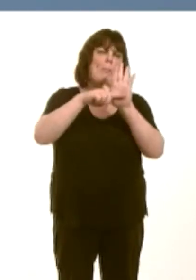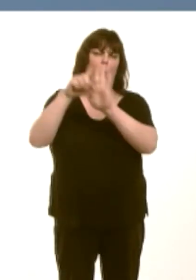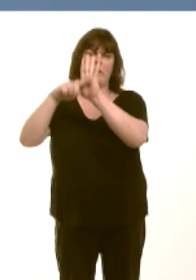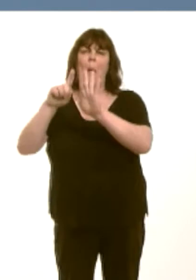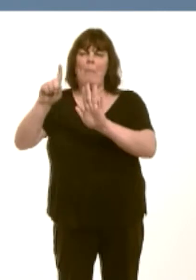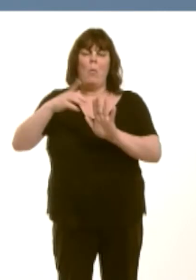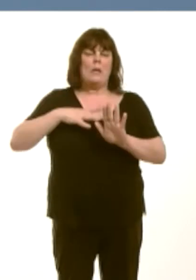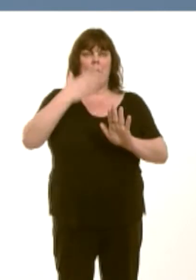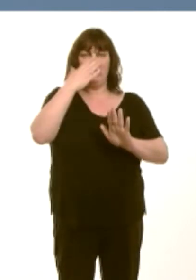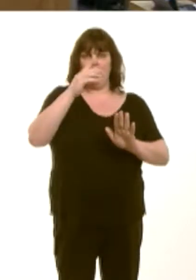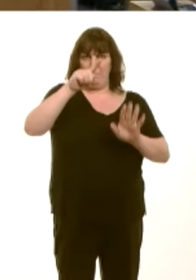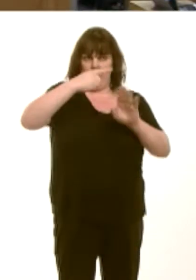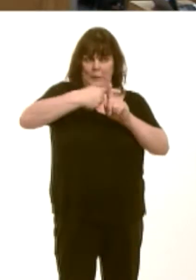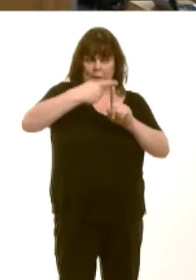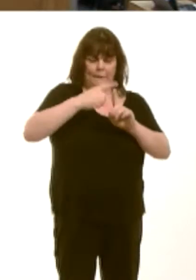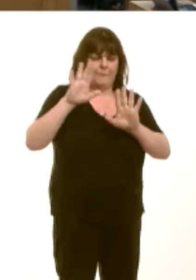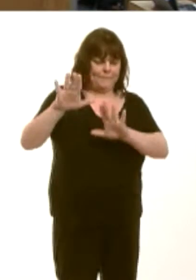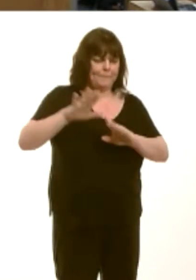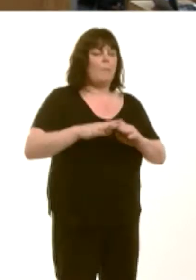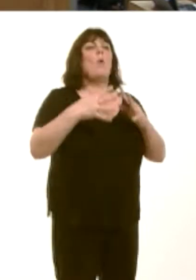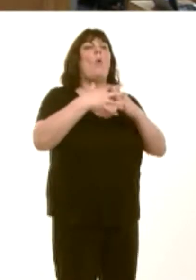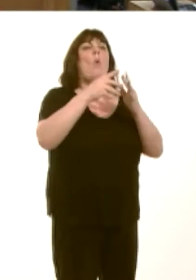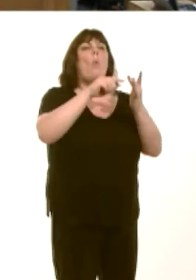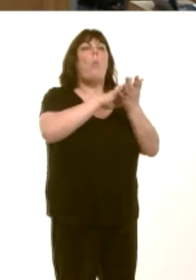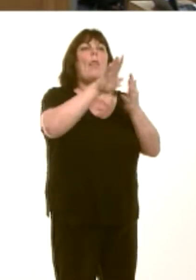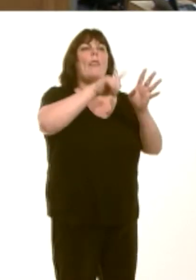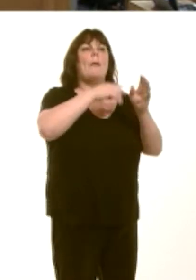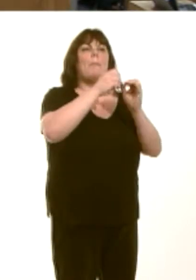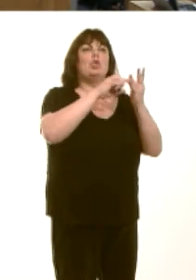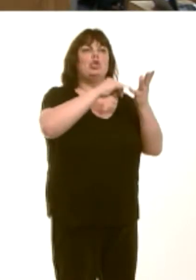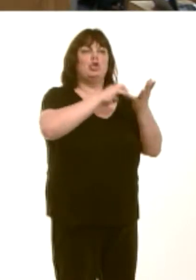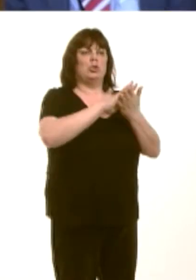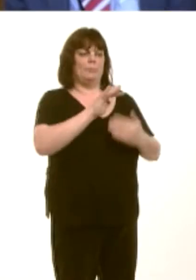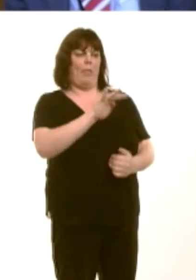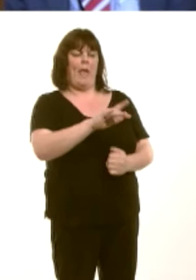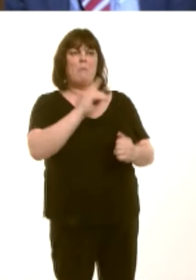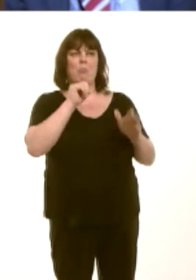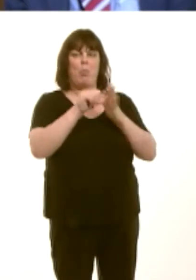In Withybush, when there were problems about the provision of 24-hour A&E, the consultants